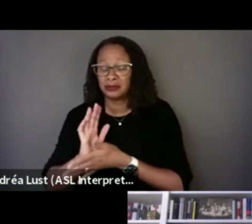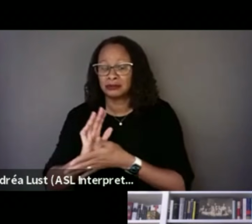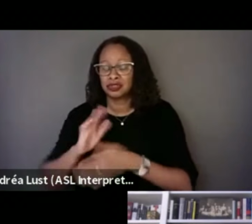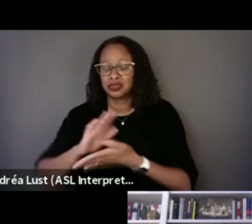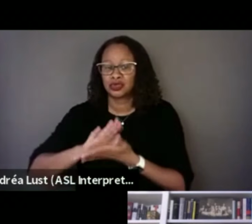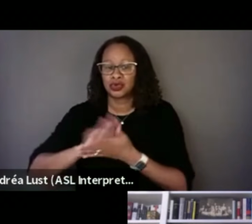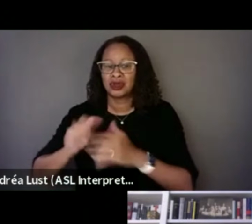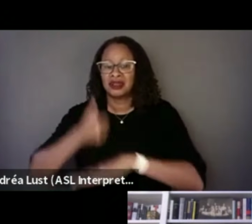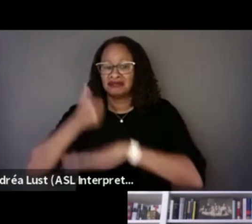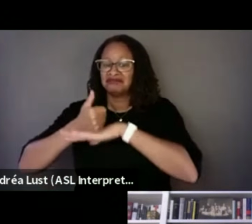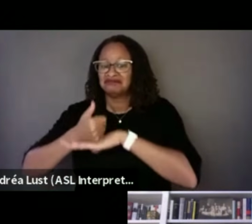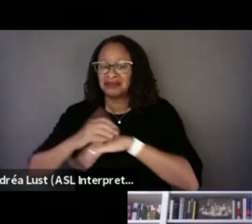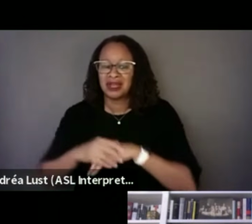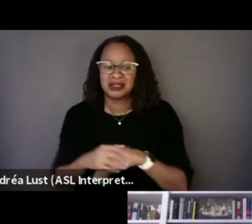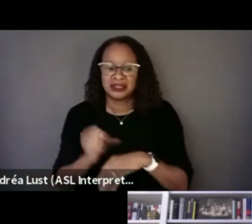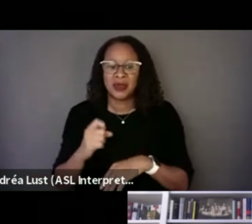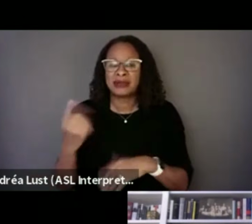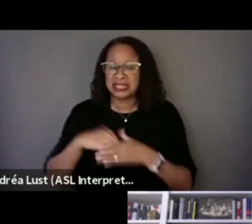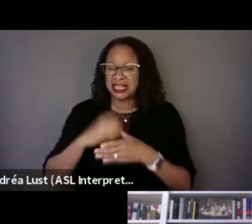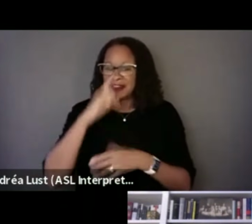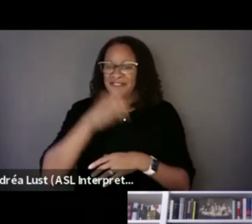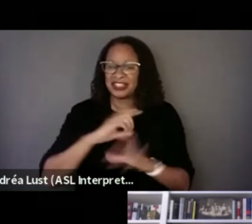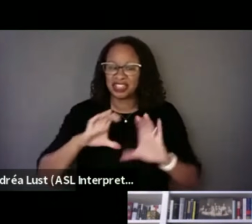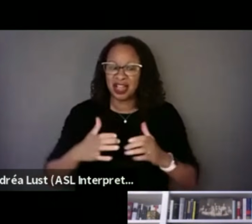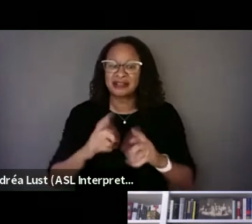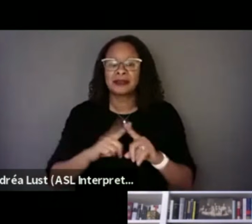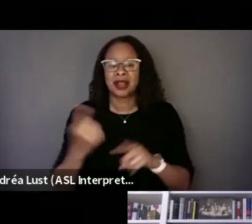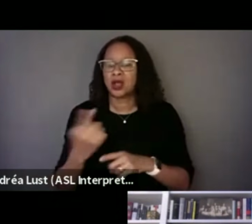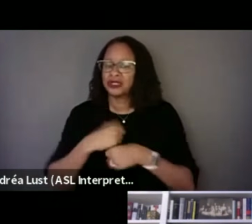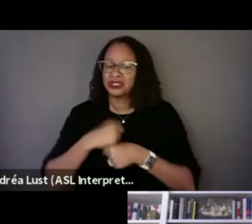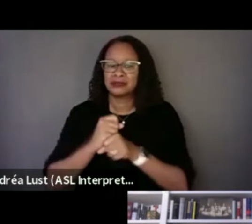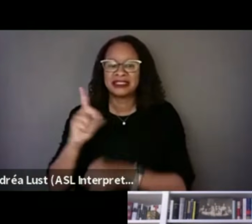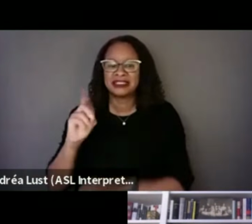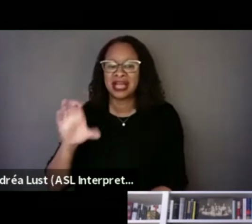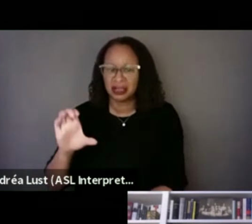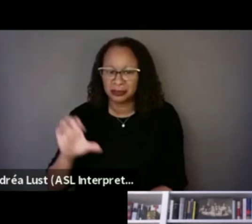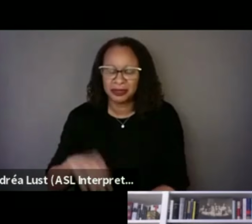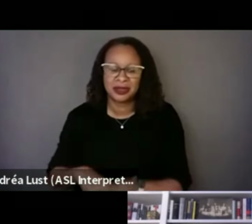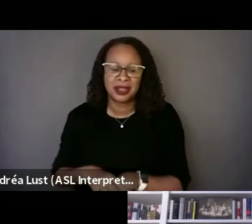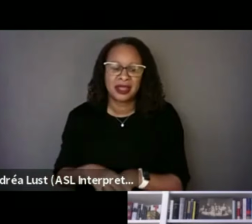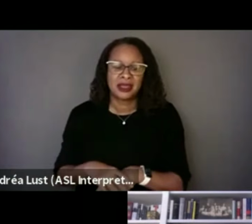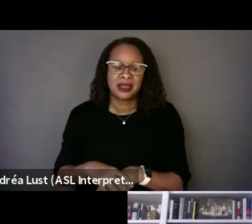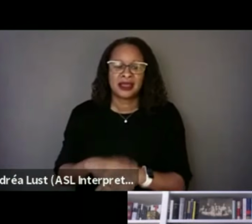but I just always made documentaries. So, that was, I guess, yeah. 18 was my horror movie experience.